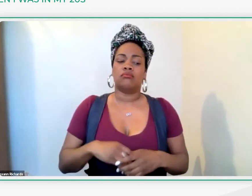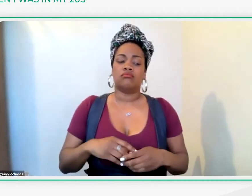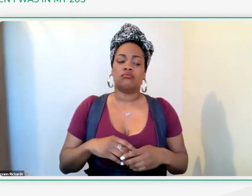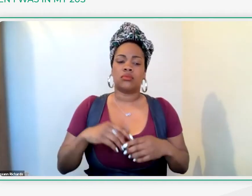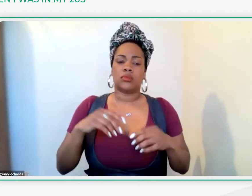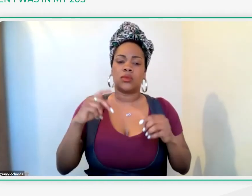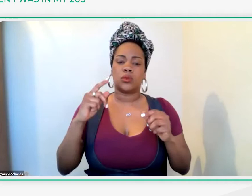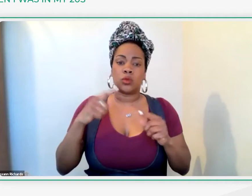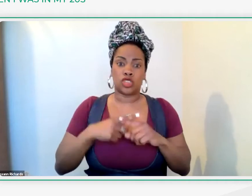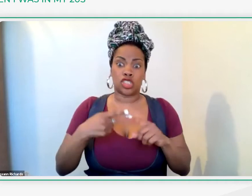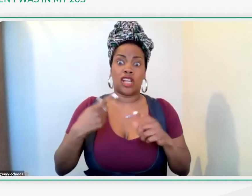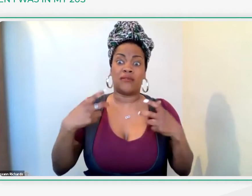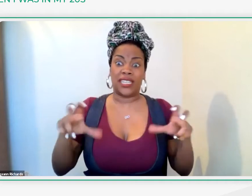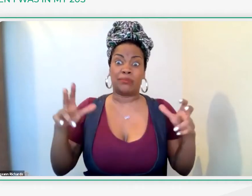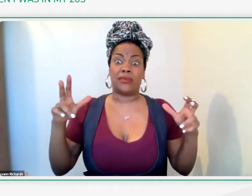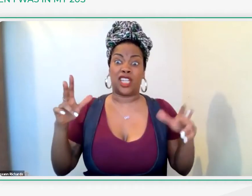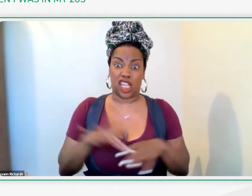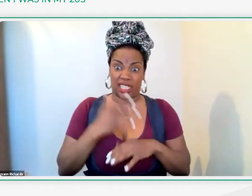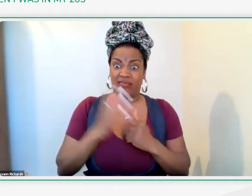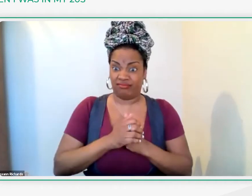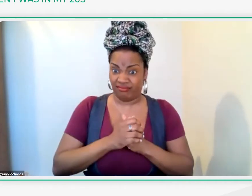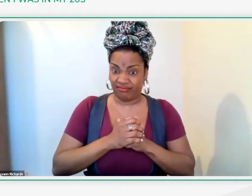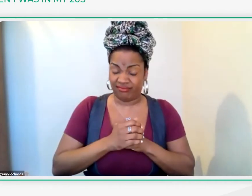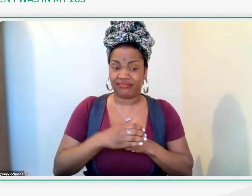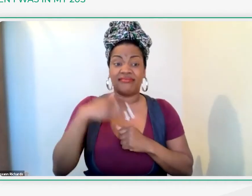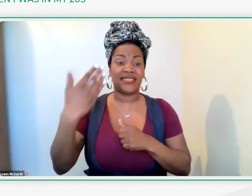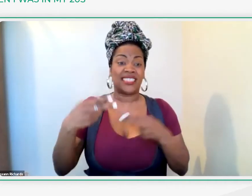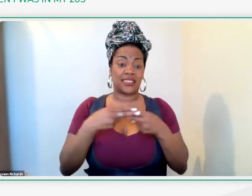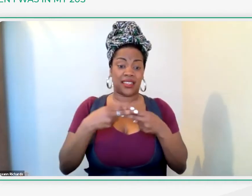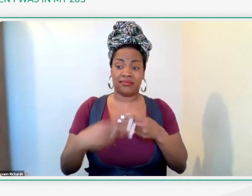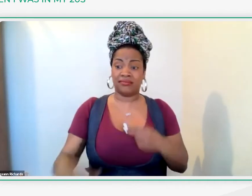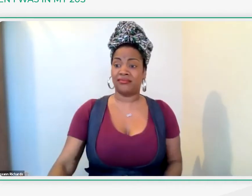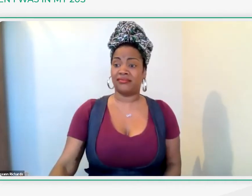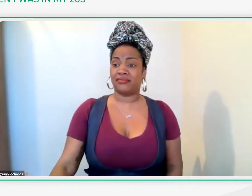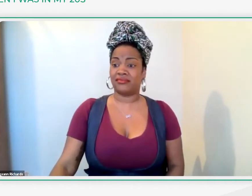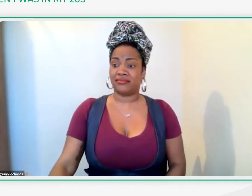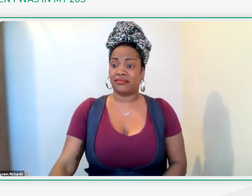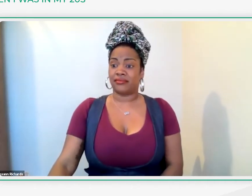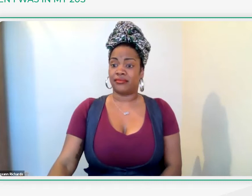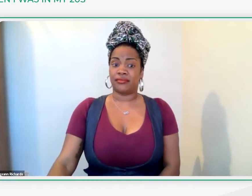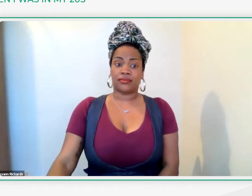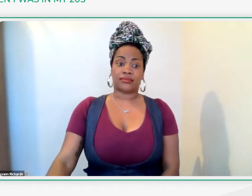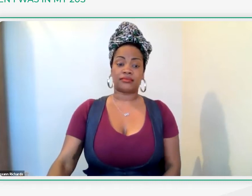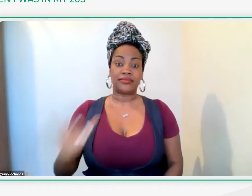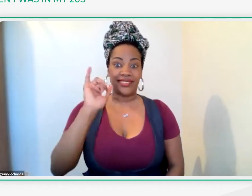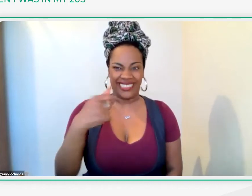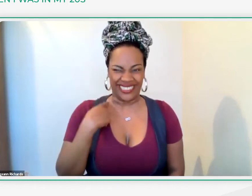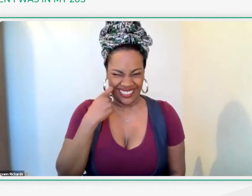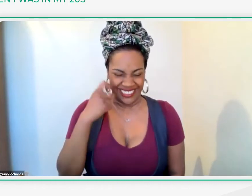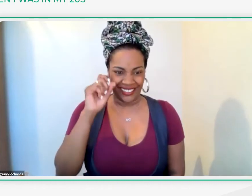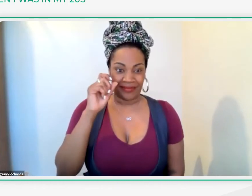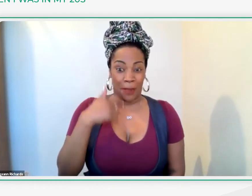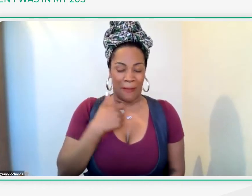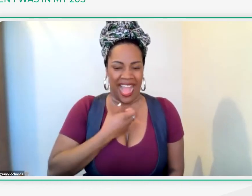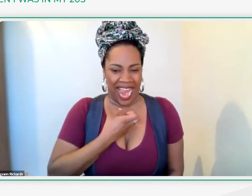Pass it forward in your generation that investment is important.